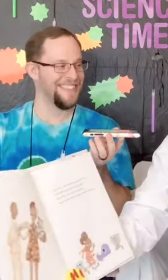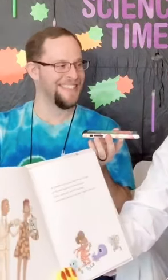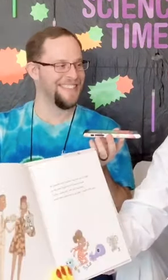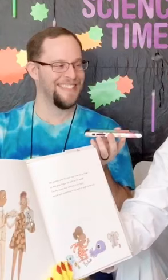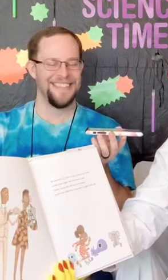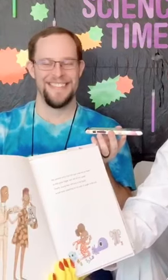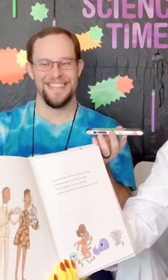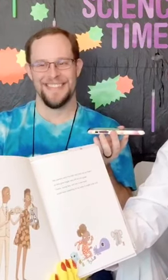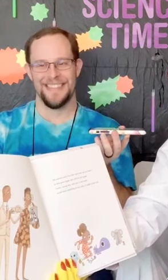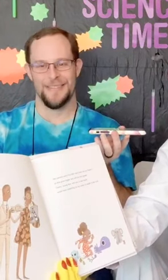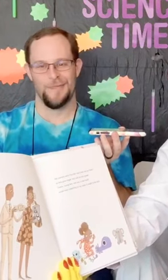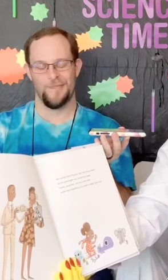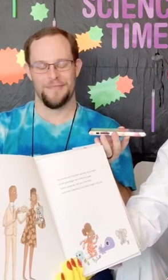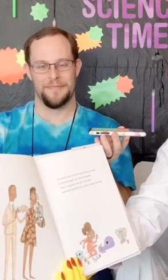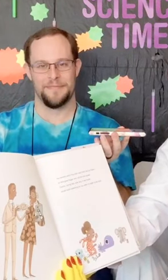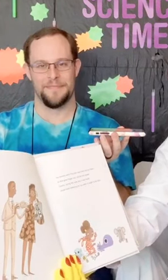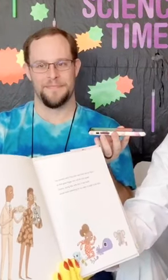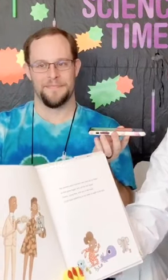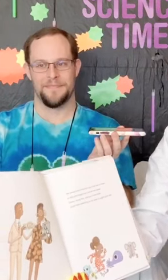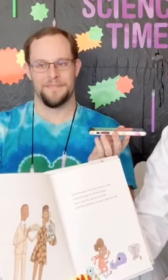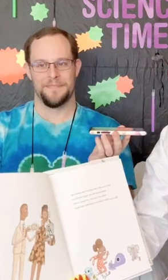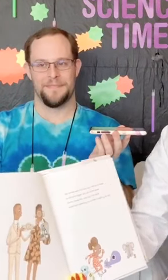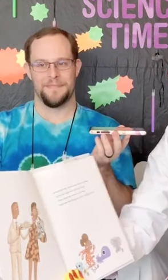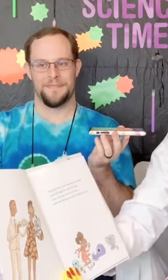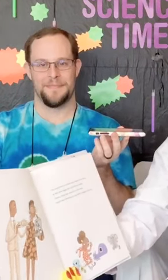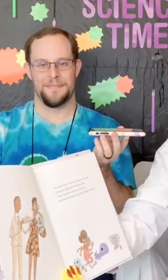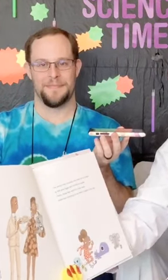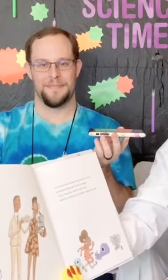Her parents were frazzled, but tried not to freak,